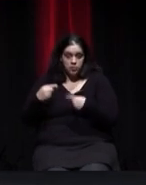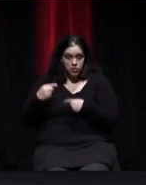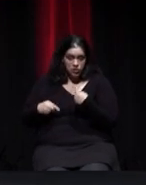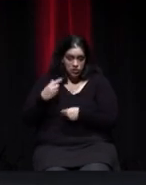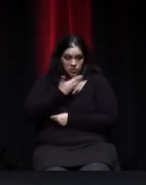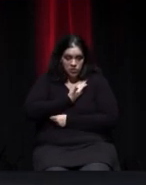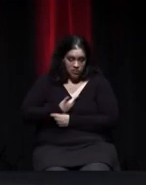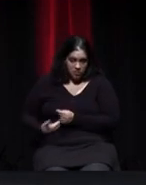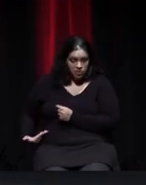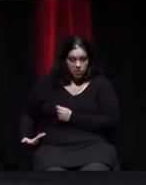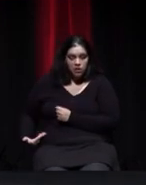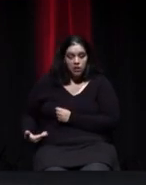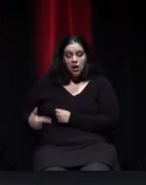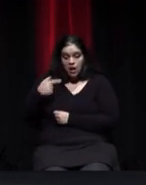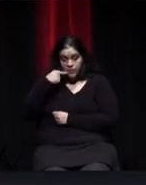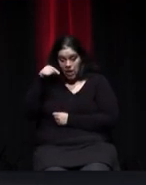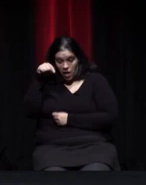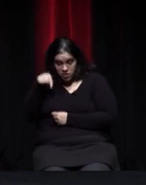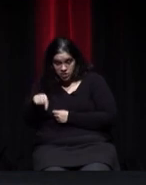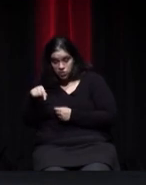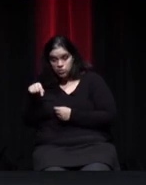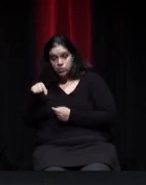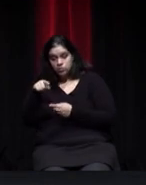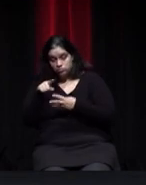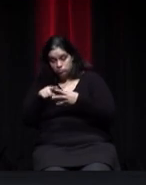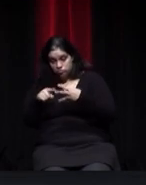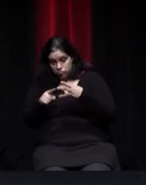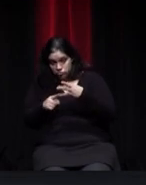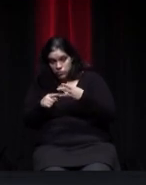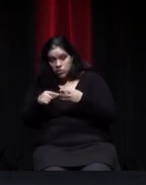which said: This is what we must form,